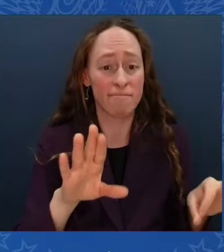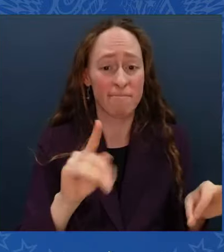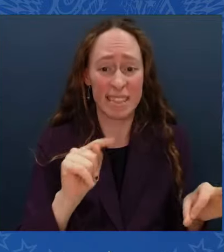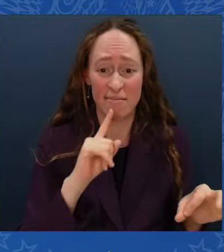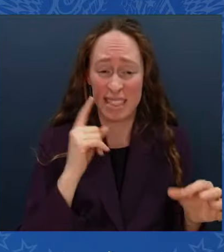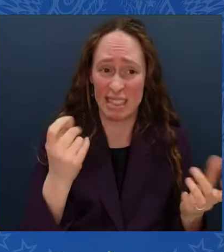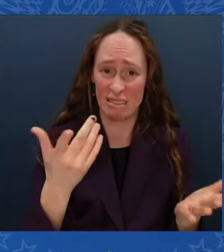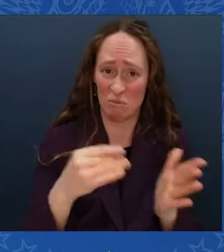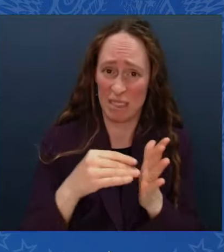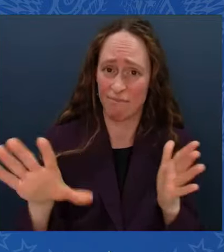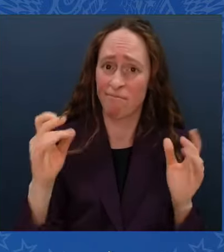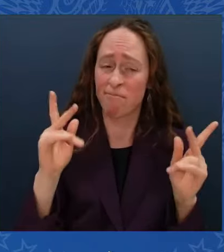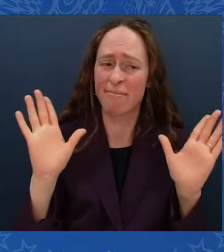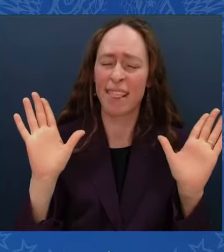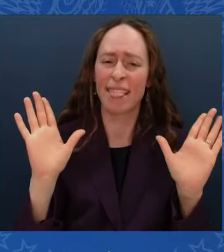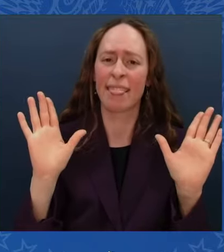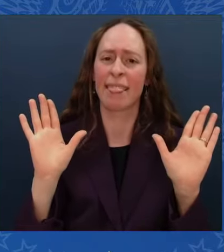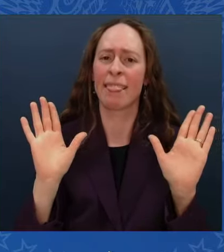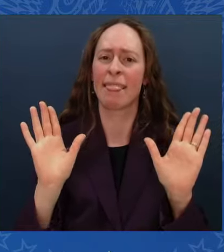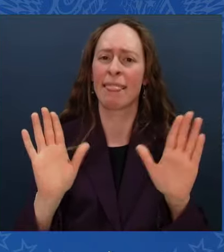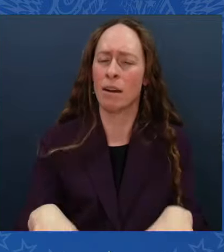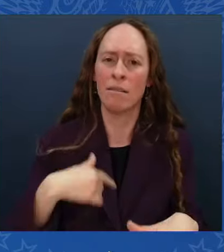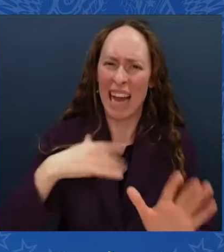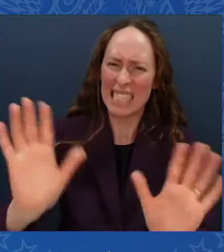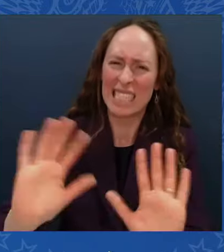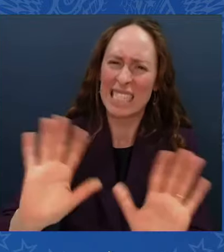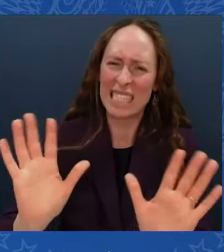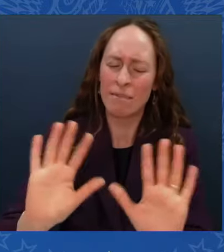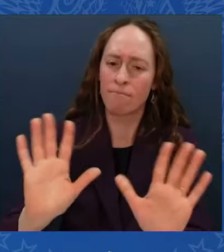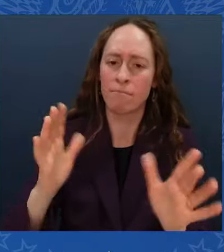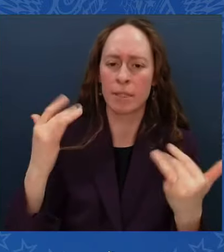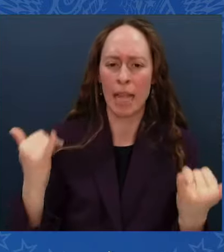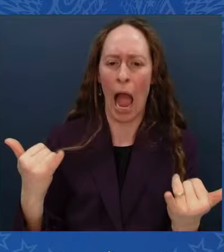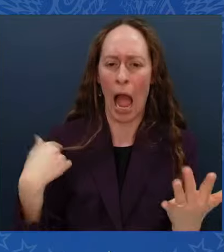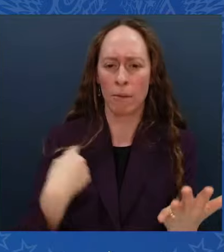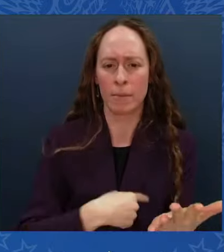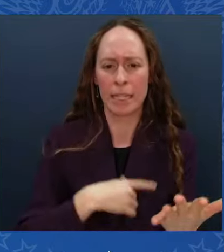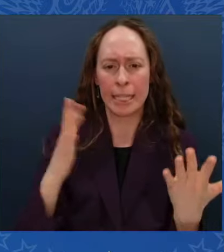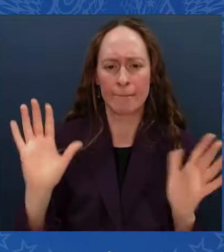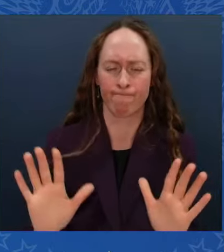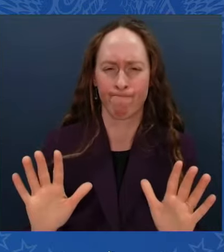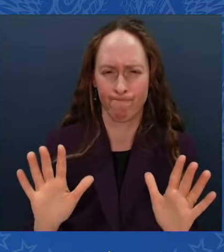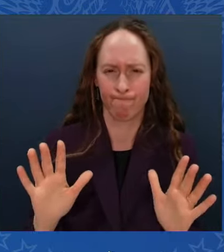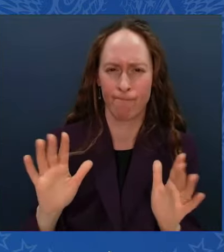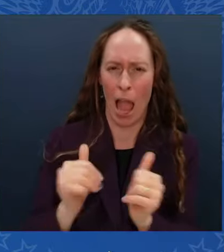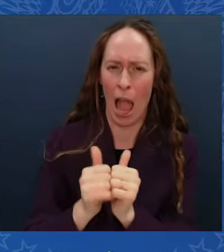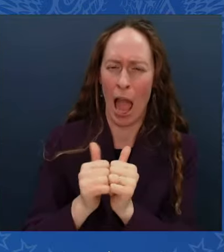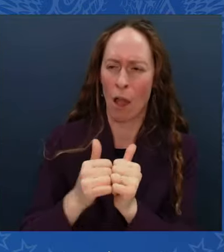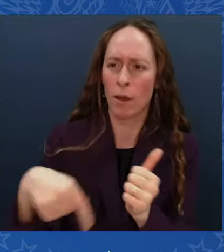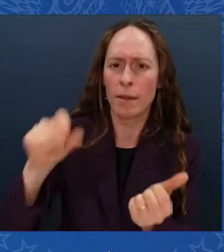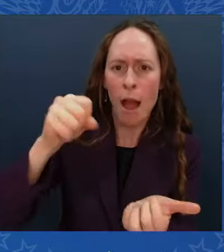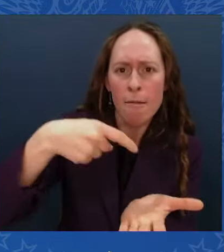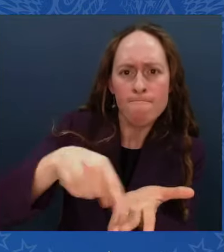The ability to repay, though, has become so burdensome, a lot of people can't even repay. And they try. They -- they don't miss payments.